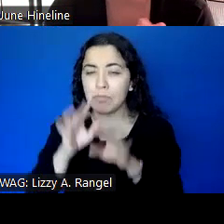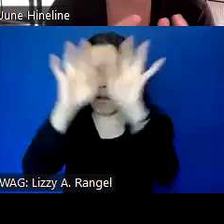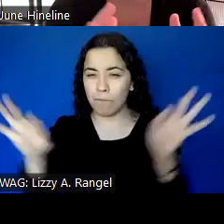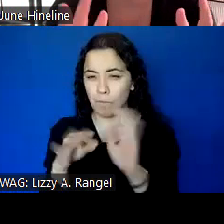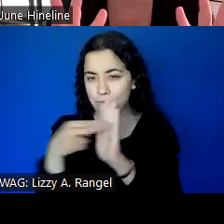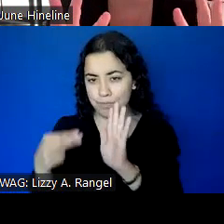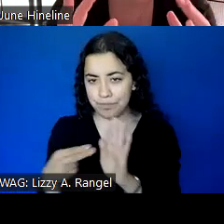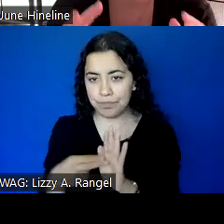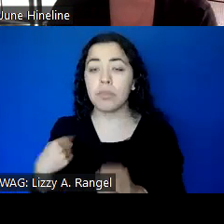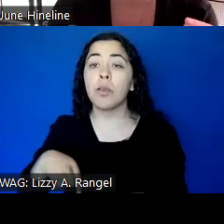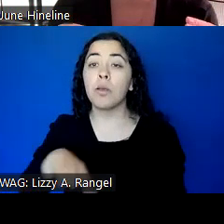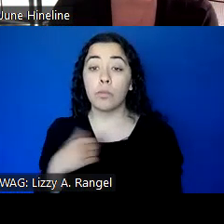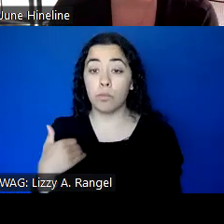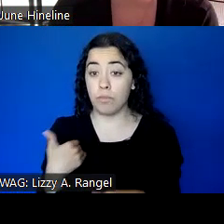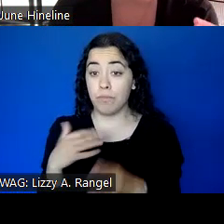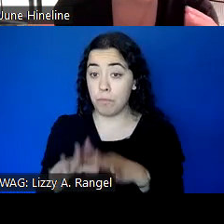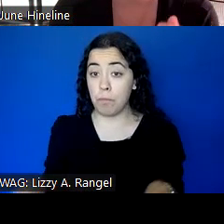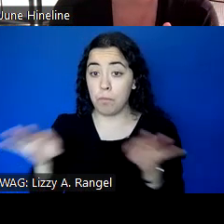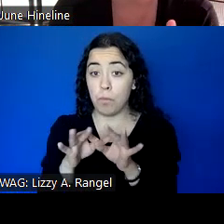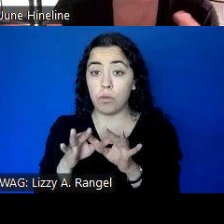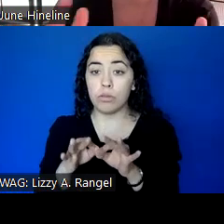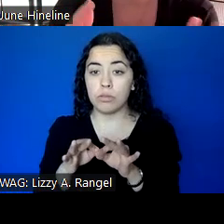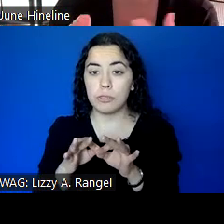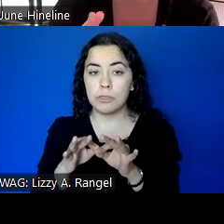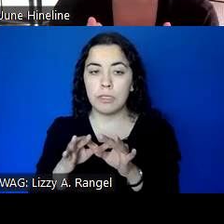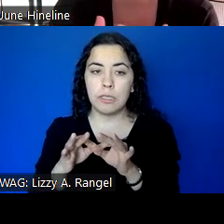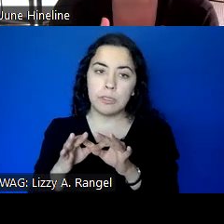clues. So we want to make sure that we really have enough information on the